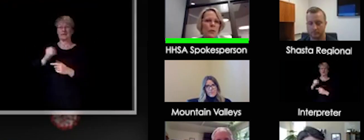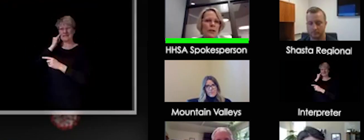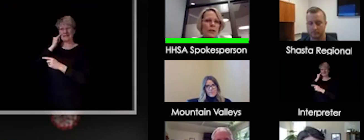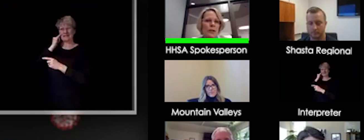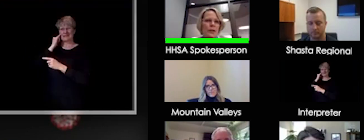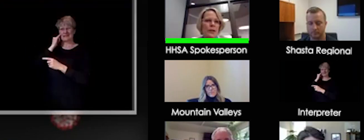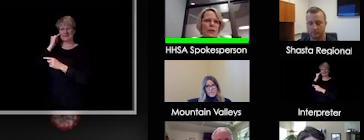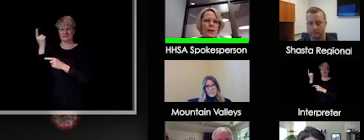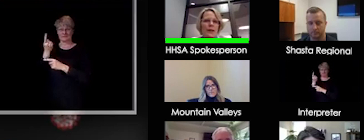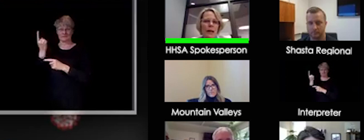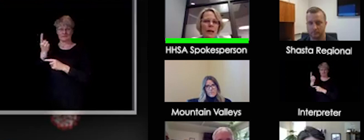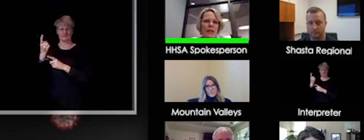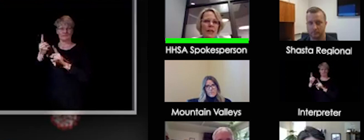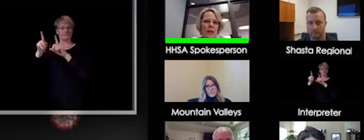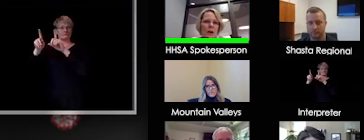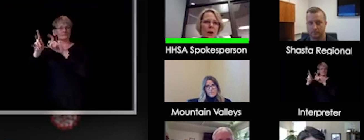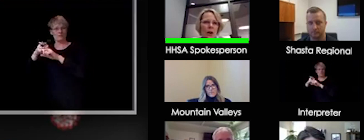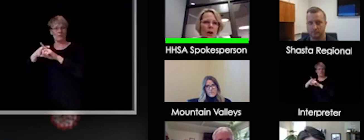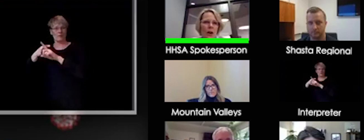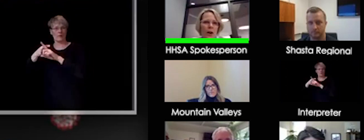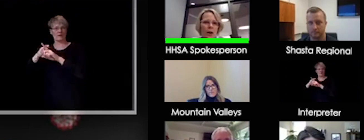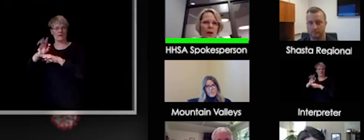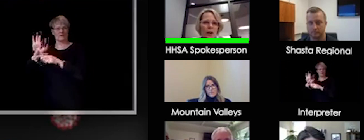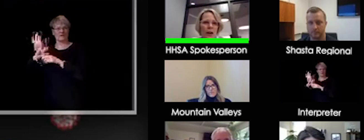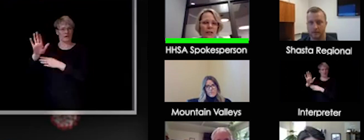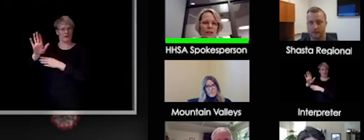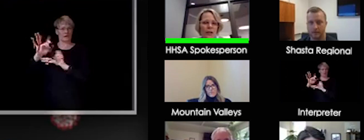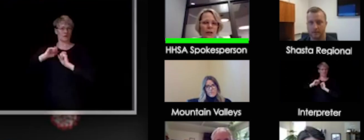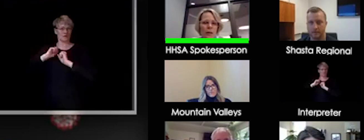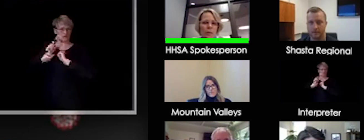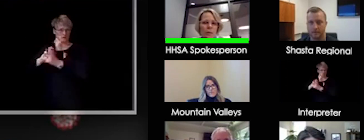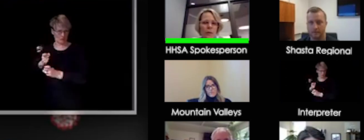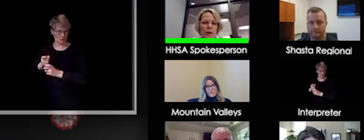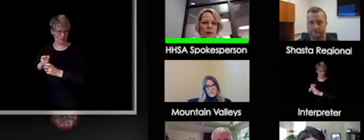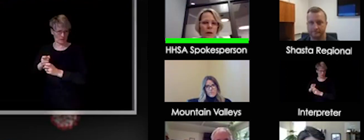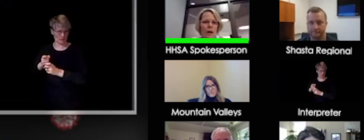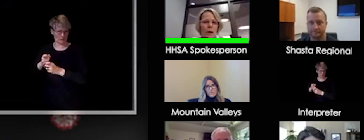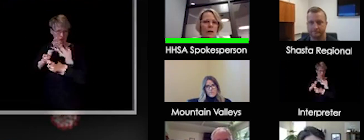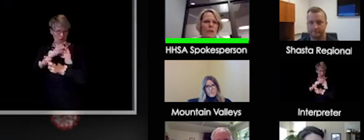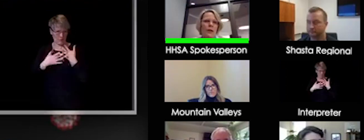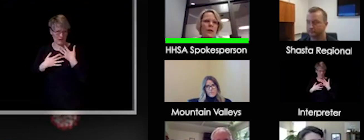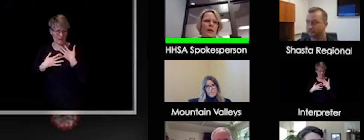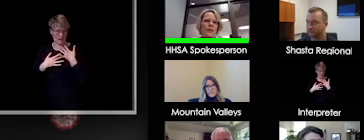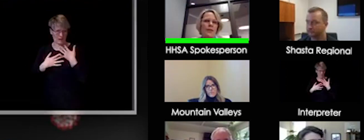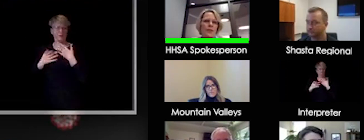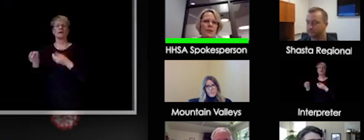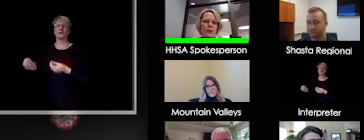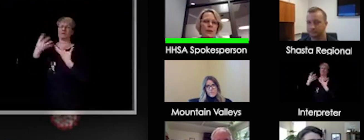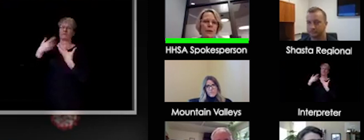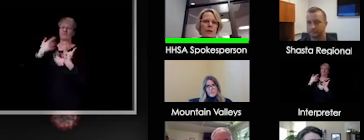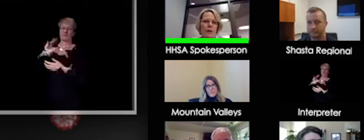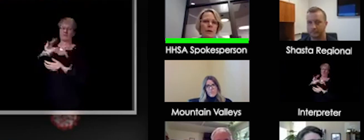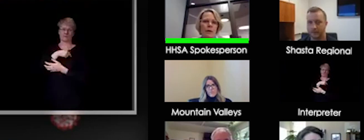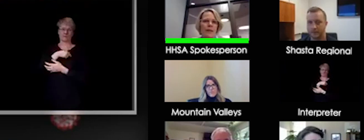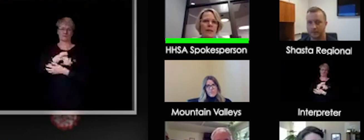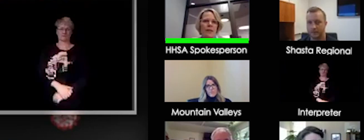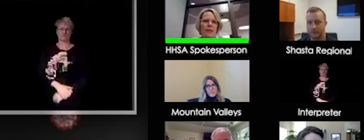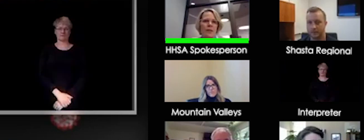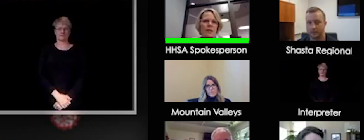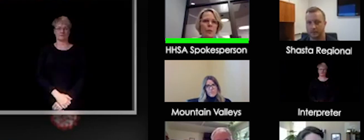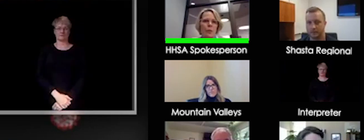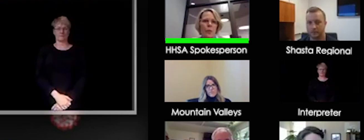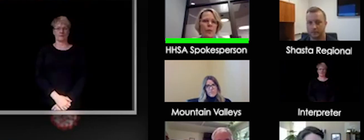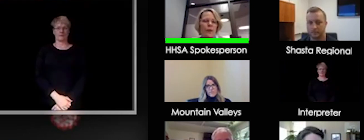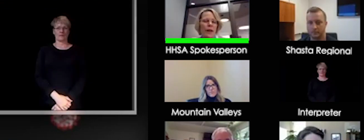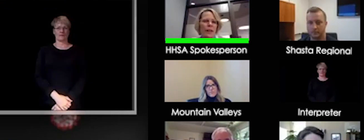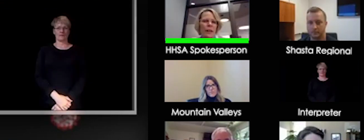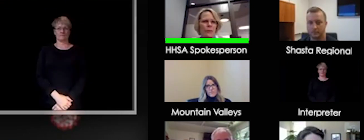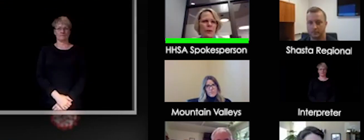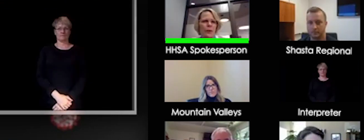be reported to us. They are not, at this stage, alone considered a case. We’ve actually